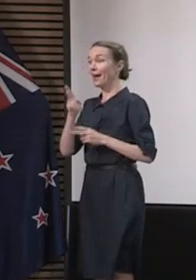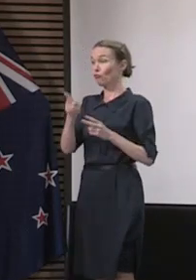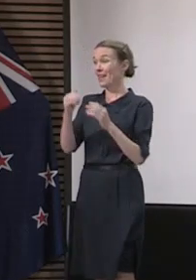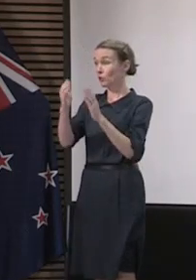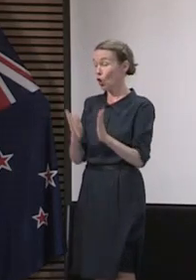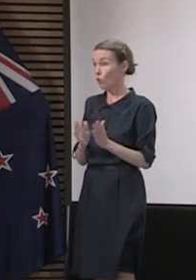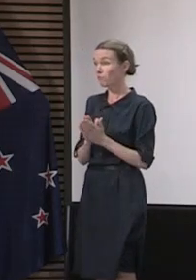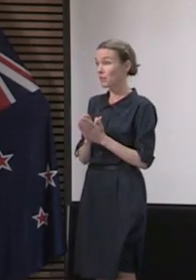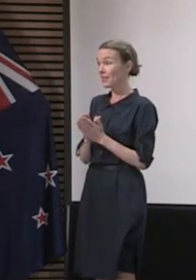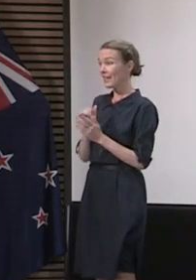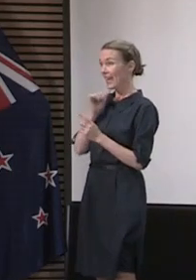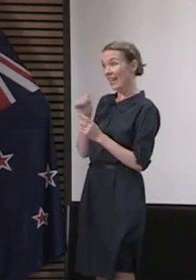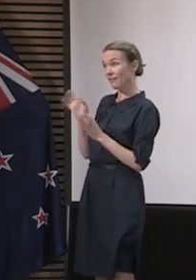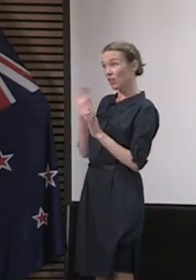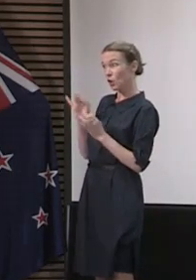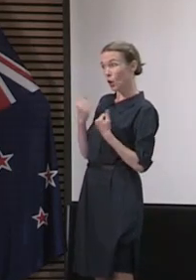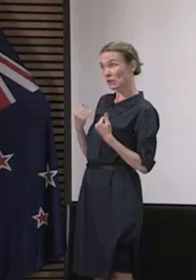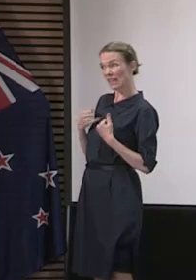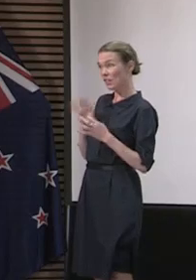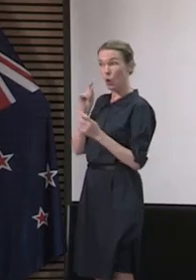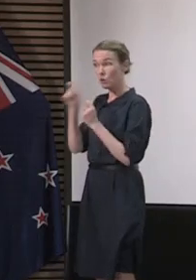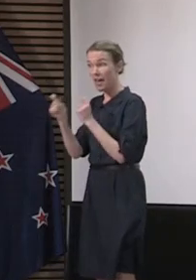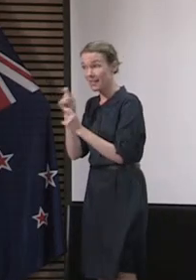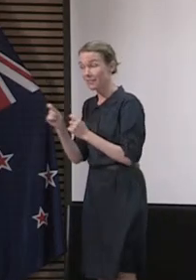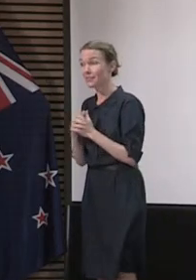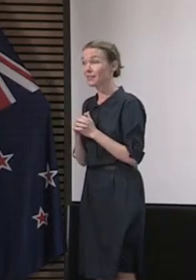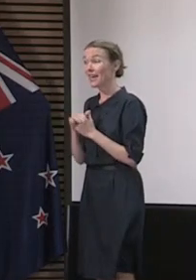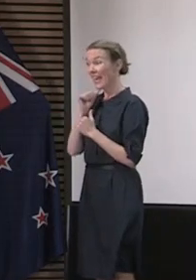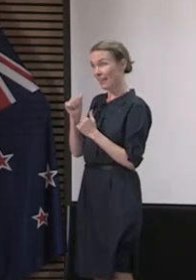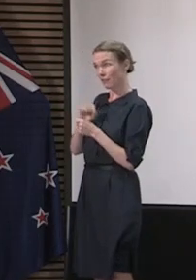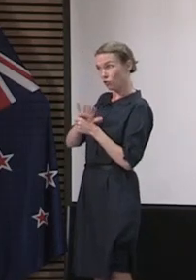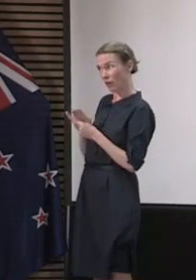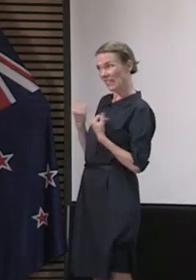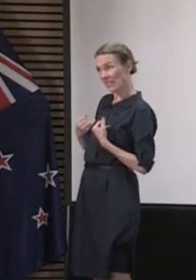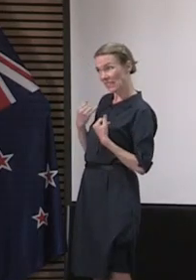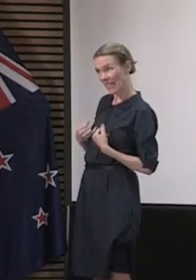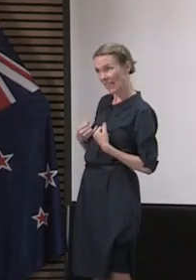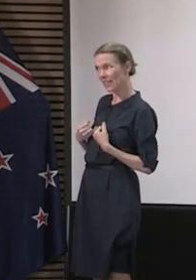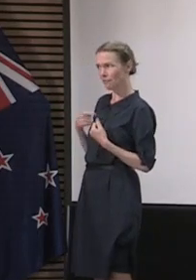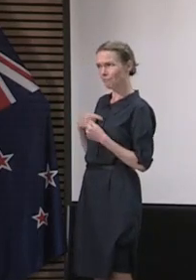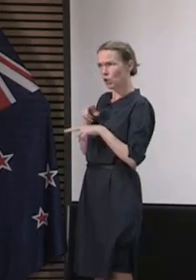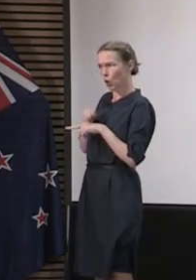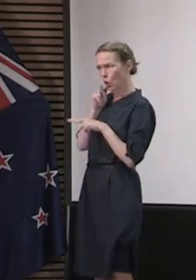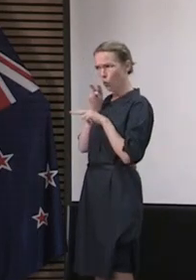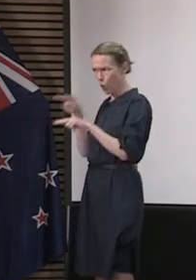low threshold for testing, is tested. And anyone who is positive is - does not go back